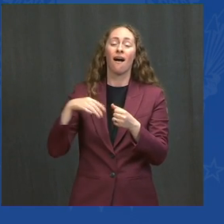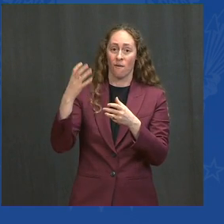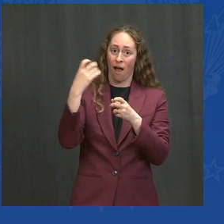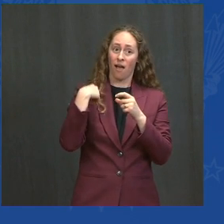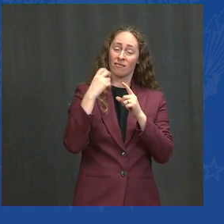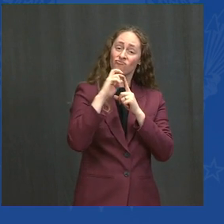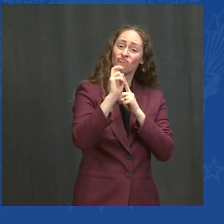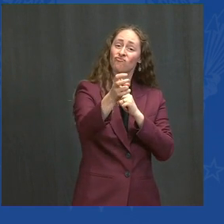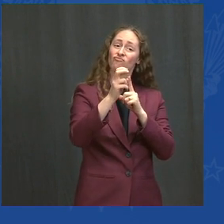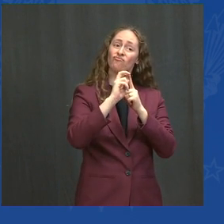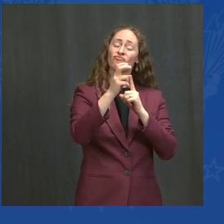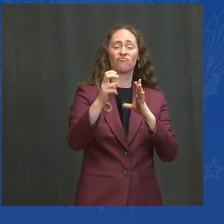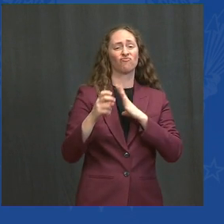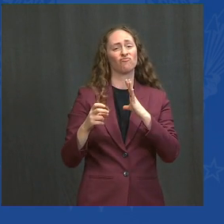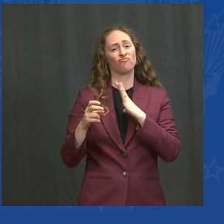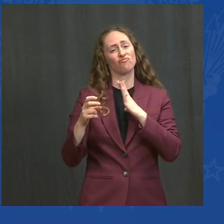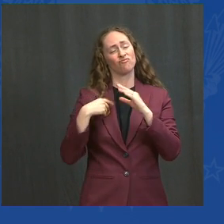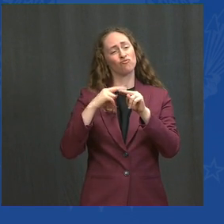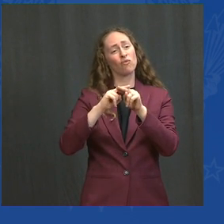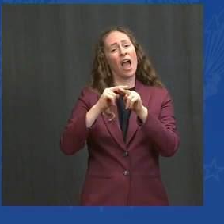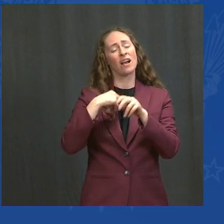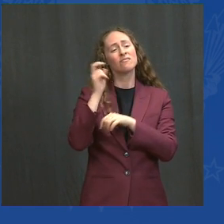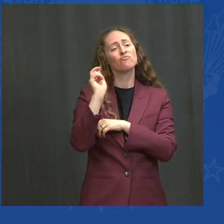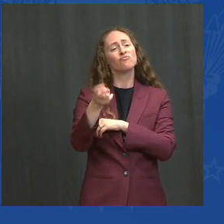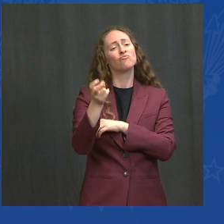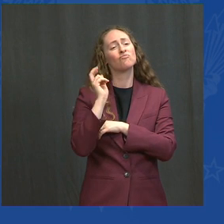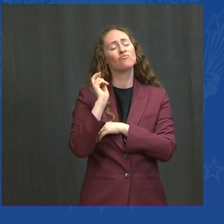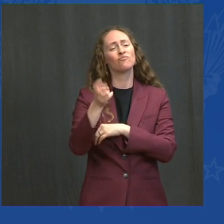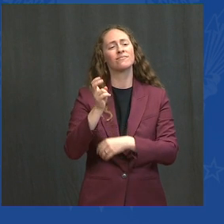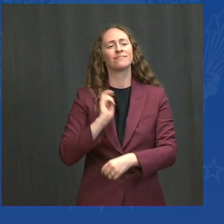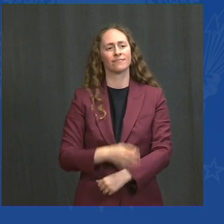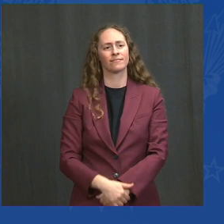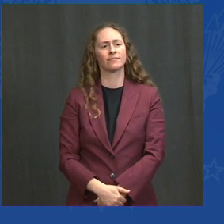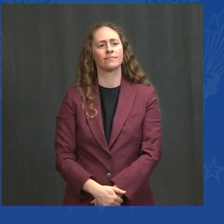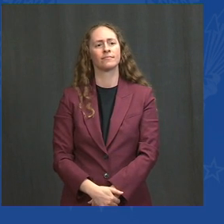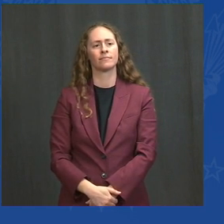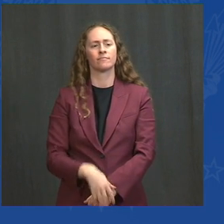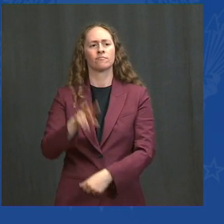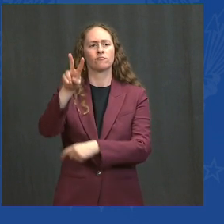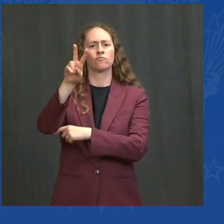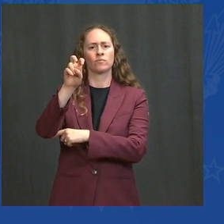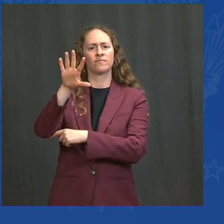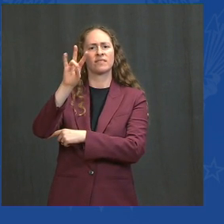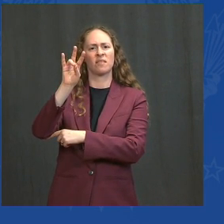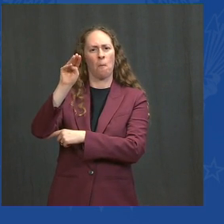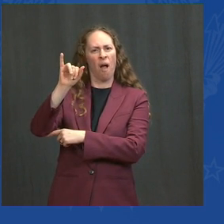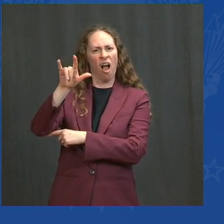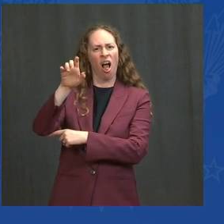It was a 257-mile roundtrip. I'll tell you a real quick story. I shouldn't bore you with it.